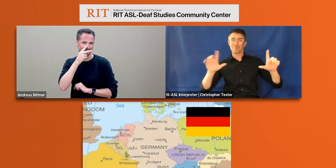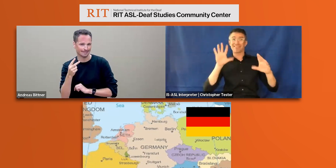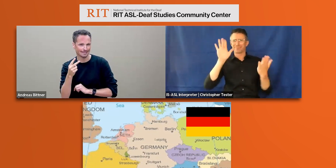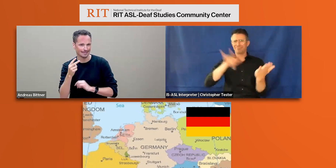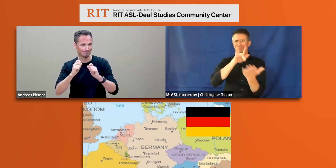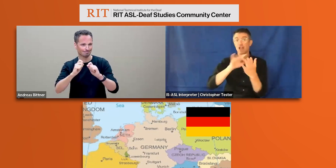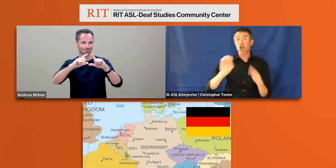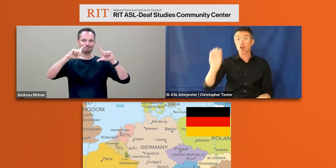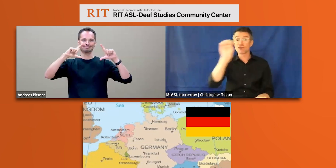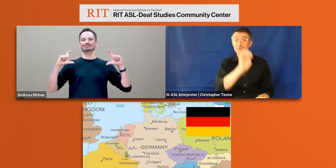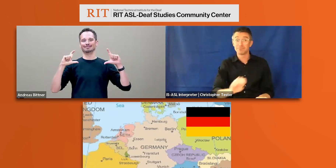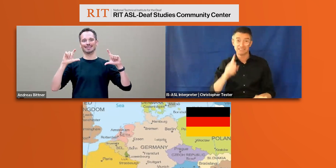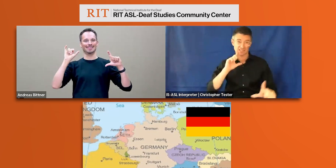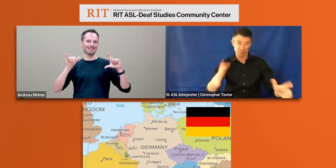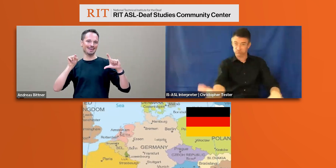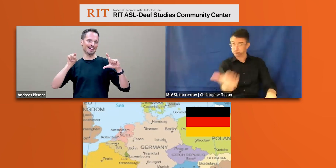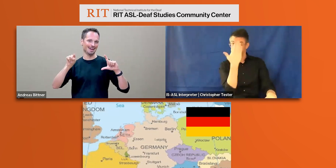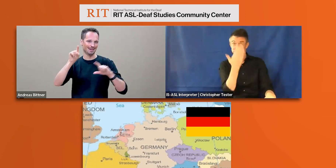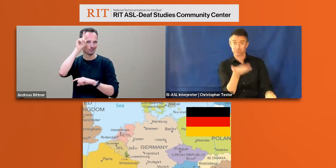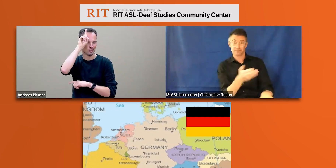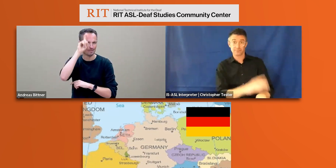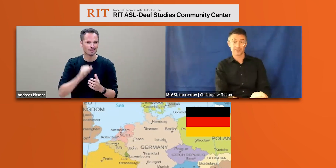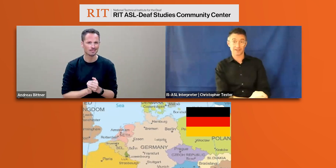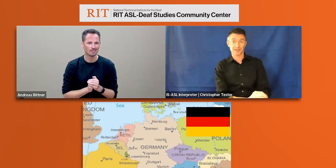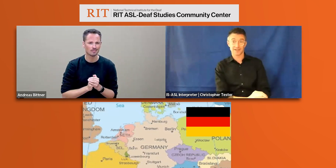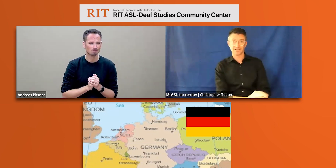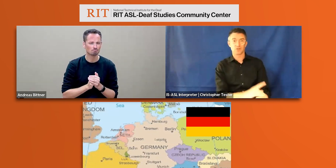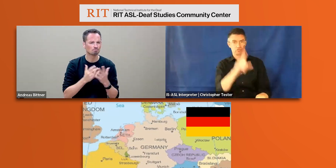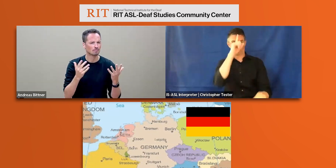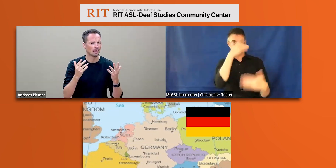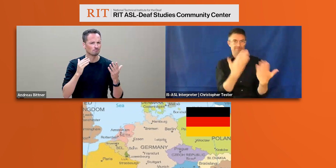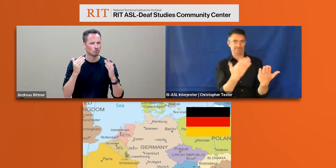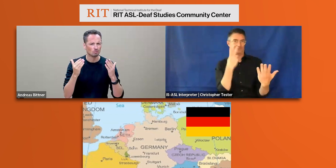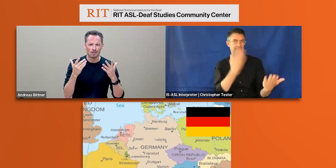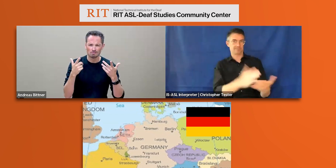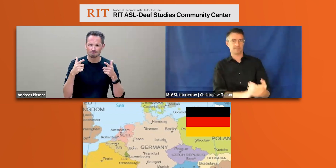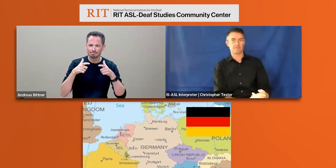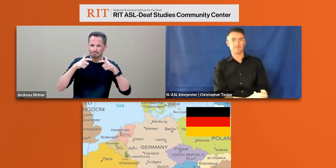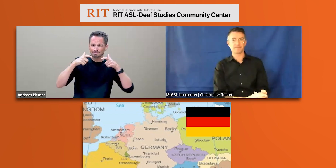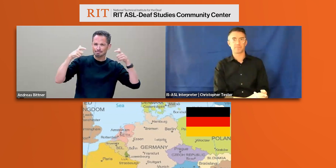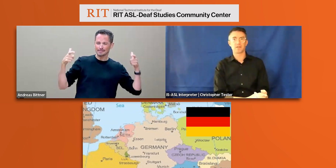So you can see on the map here, Germany is in the central part of europe.